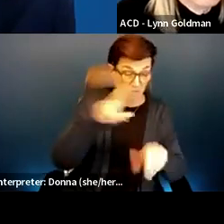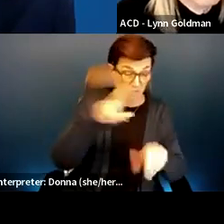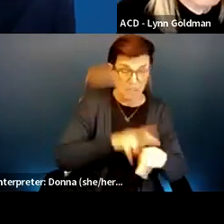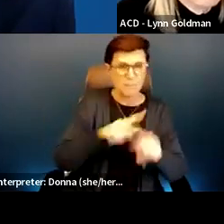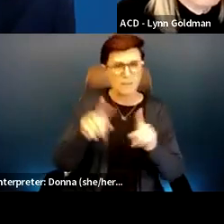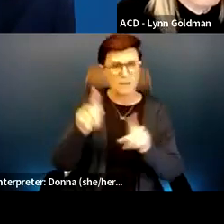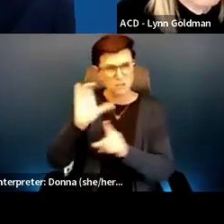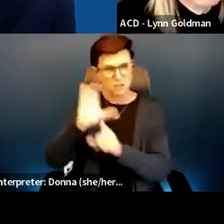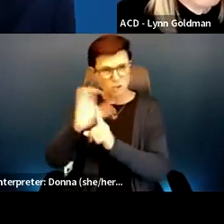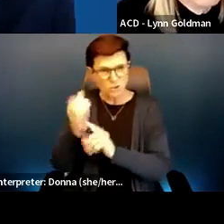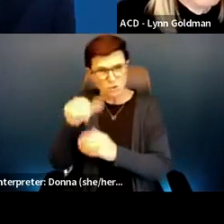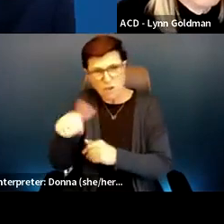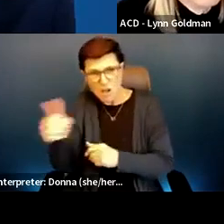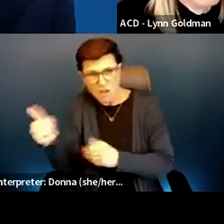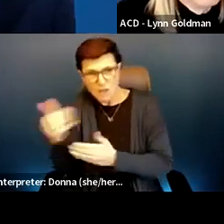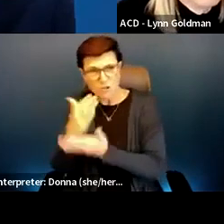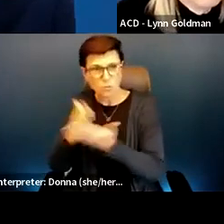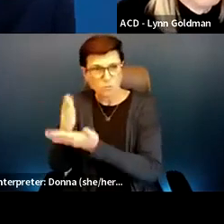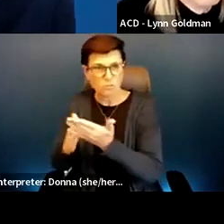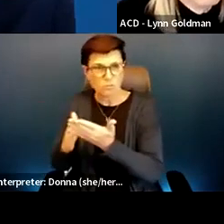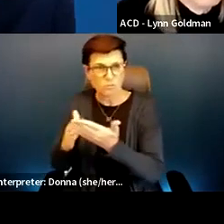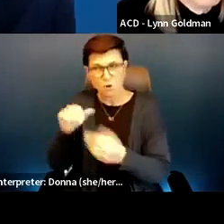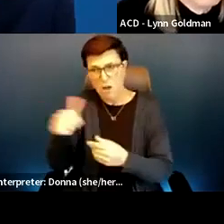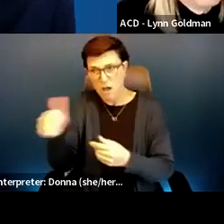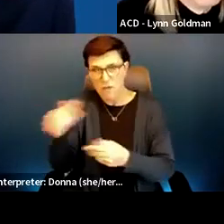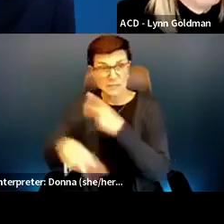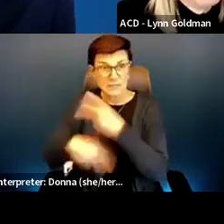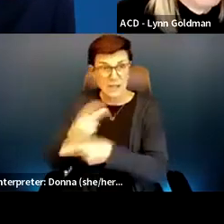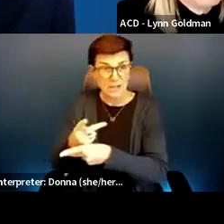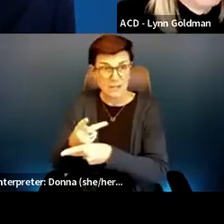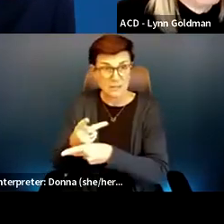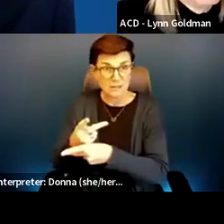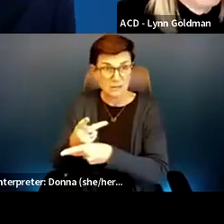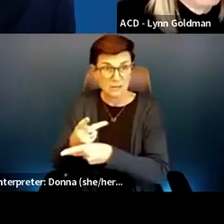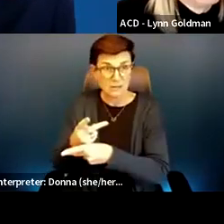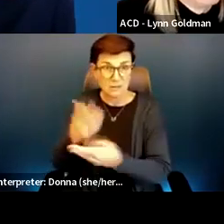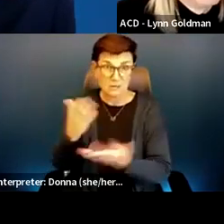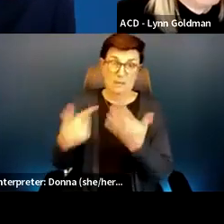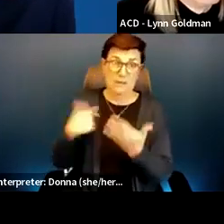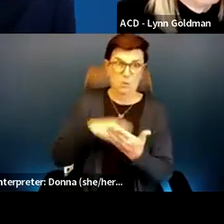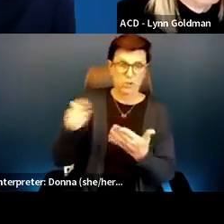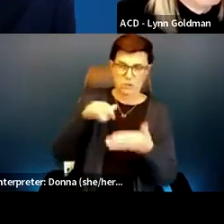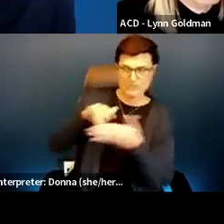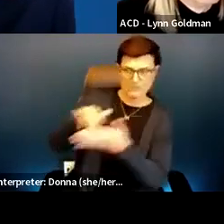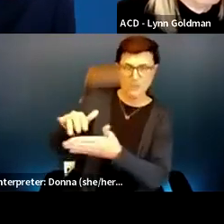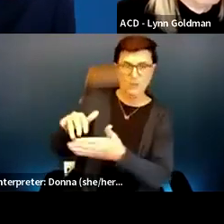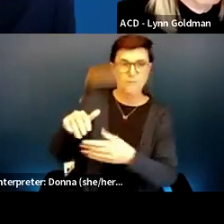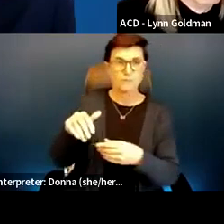that might warrant a light shined on them at this point, beyond the governance changes, beyond the structural changes?